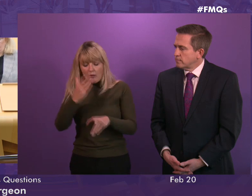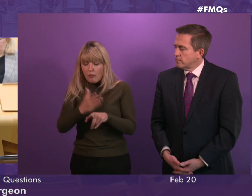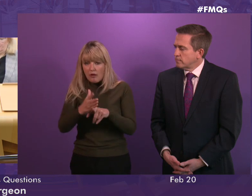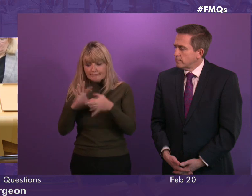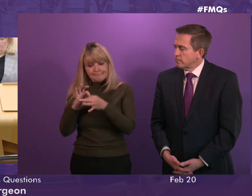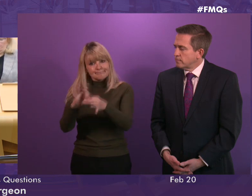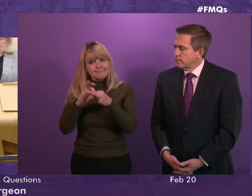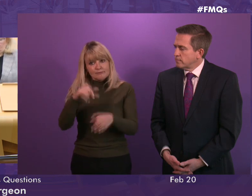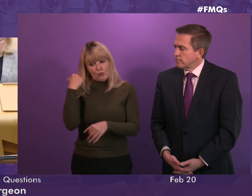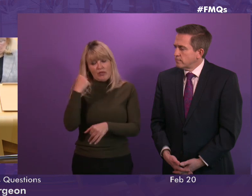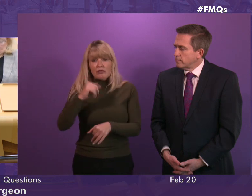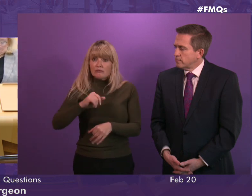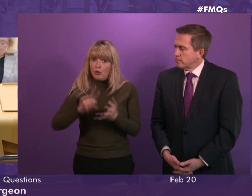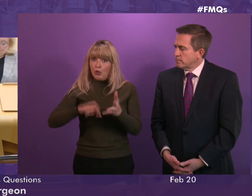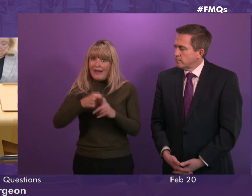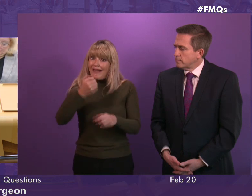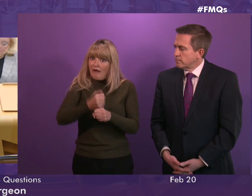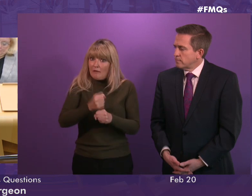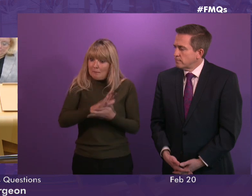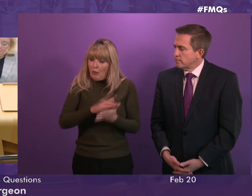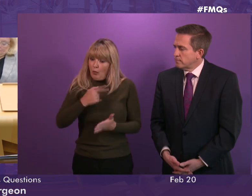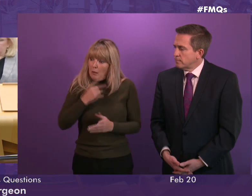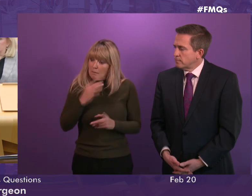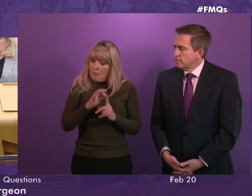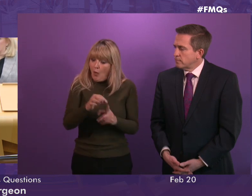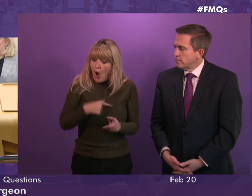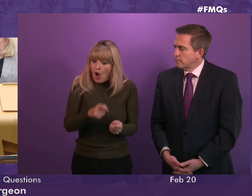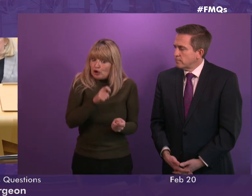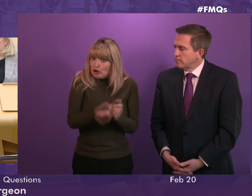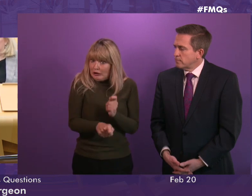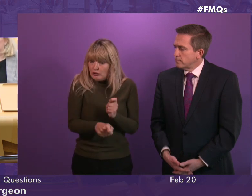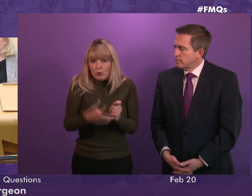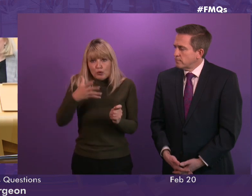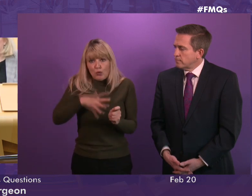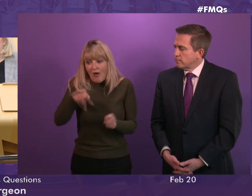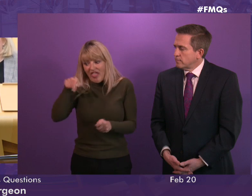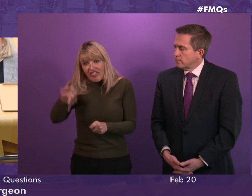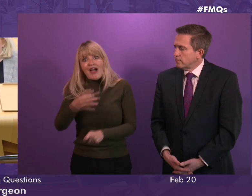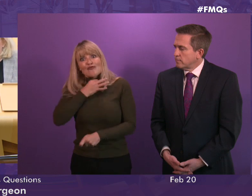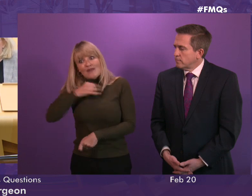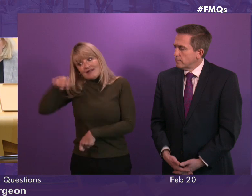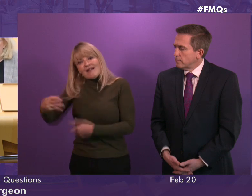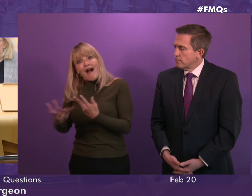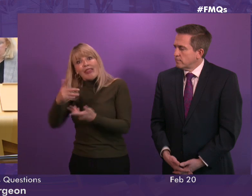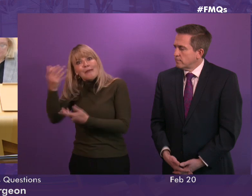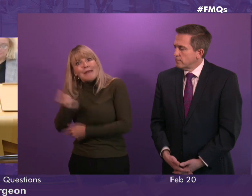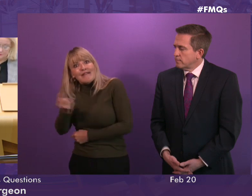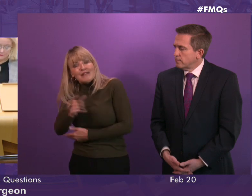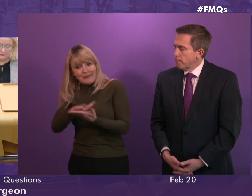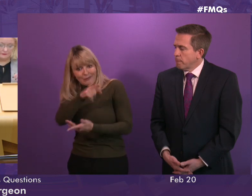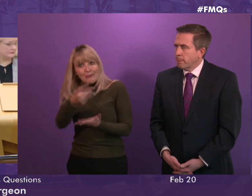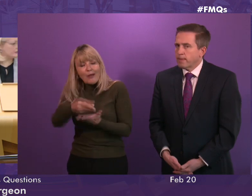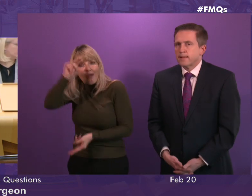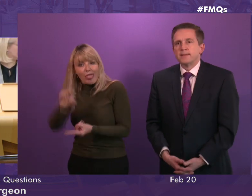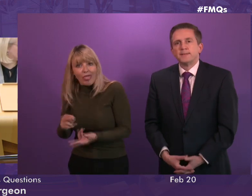any changes that we want to make would not put at risk access to vital UK benefits and payments that remain reserved.